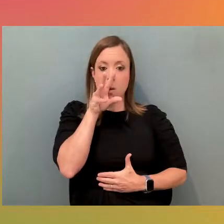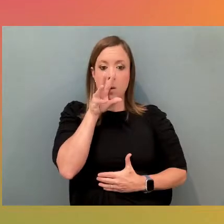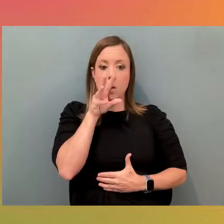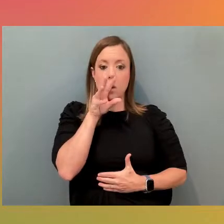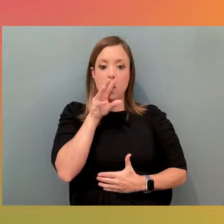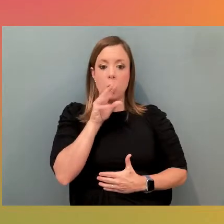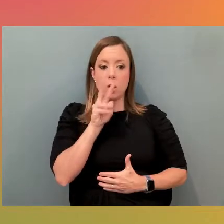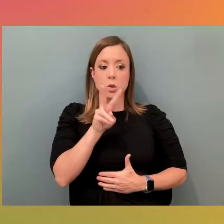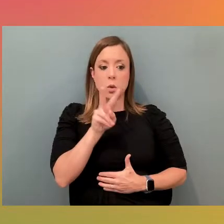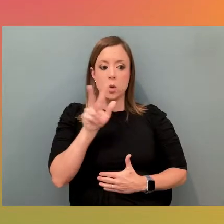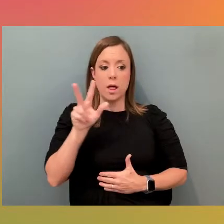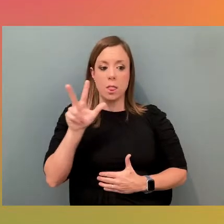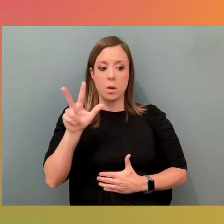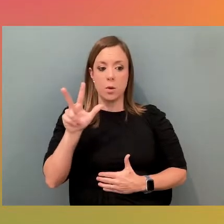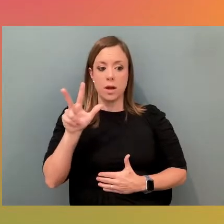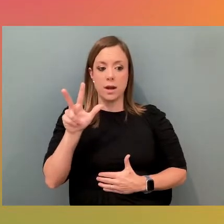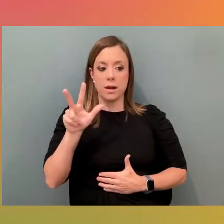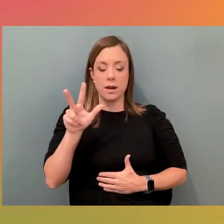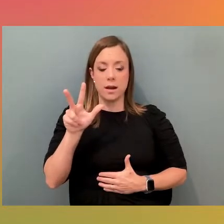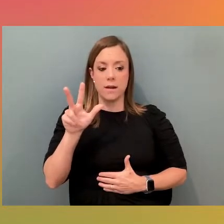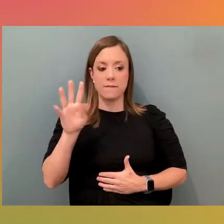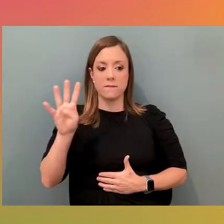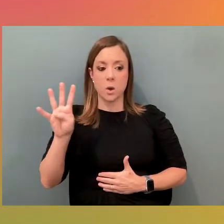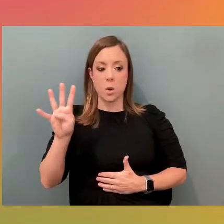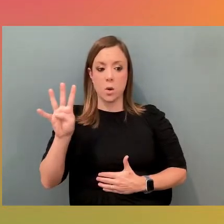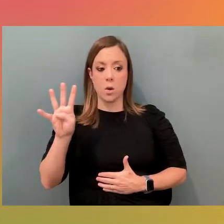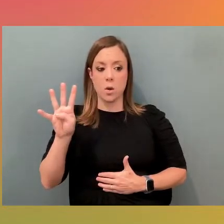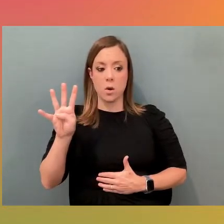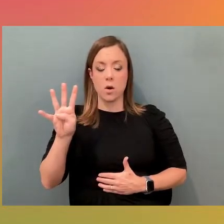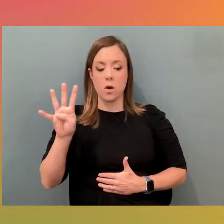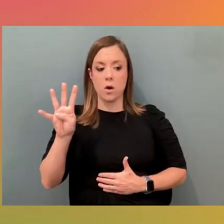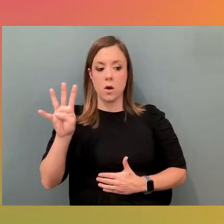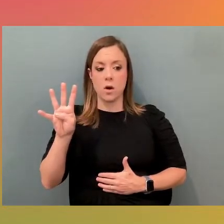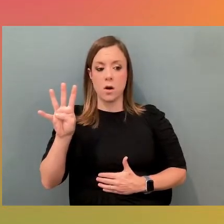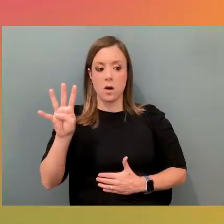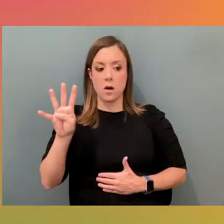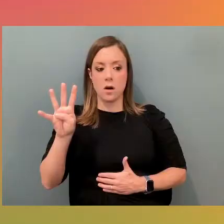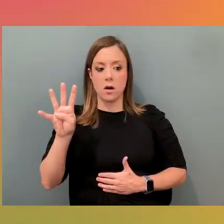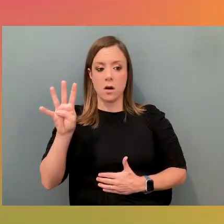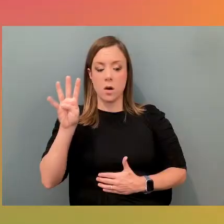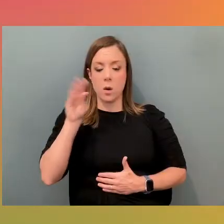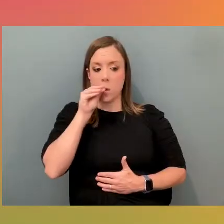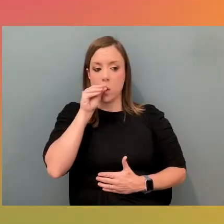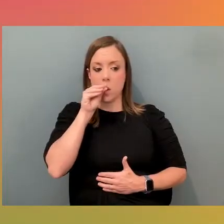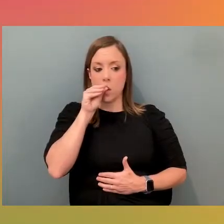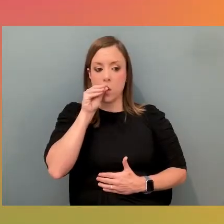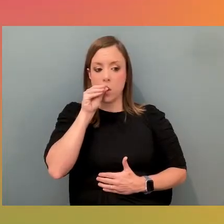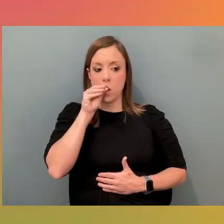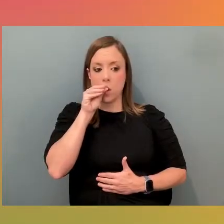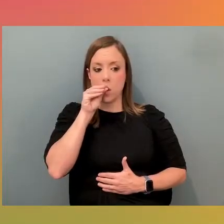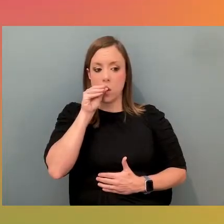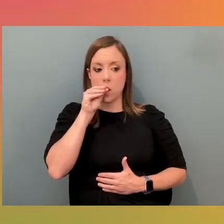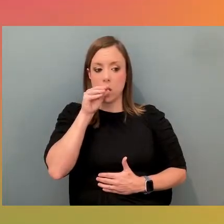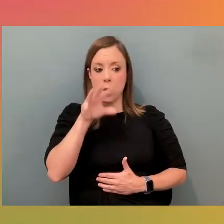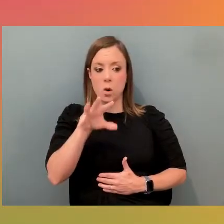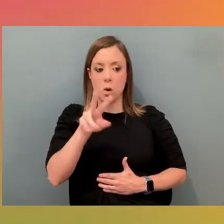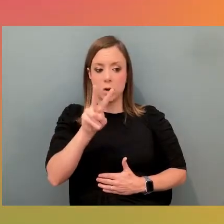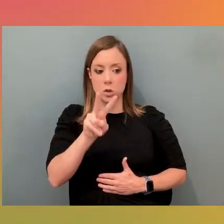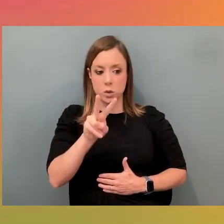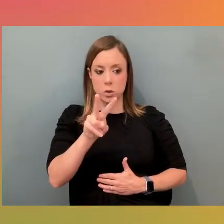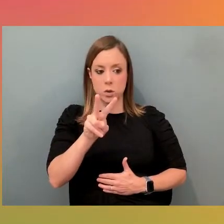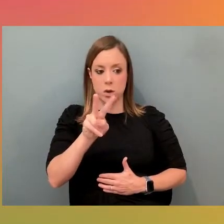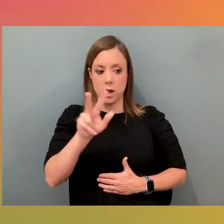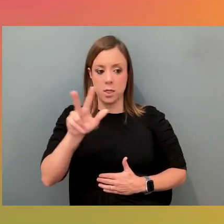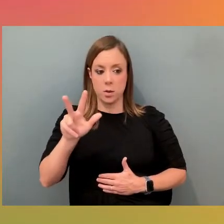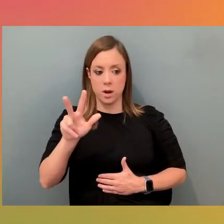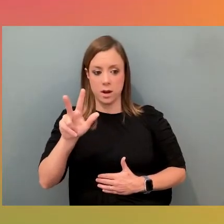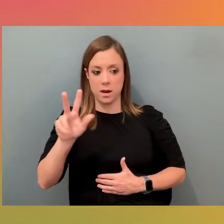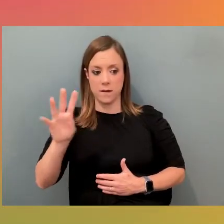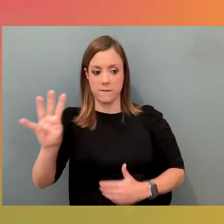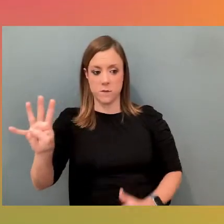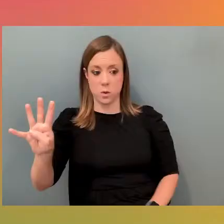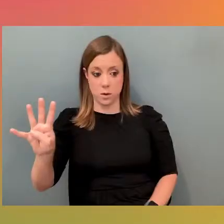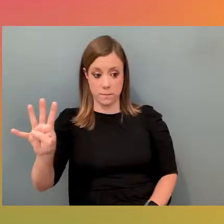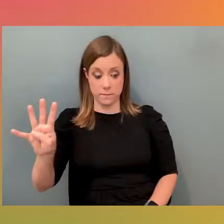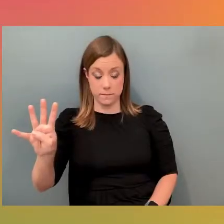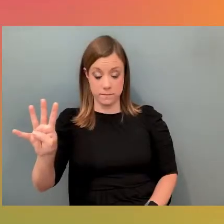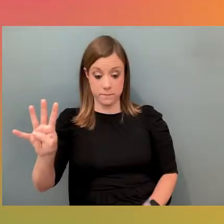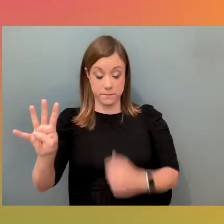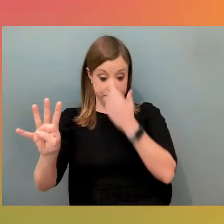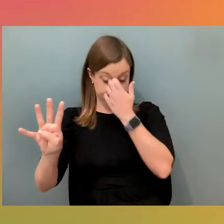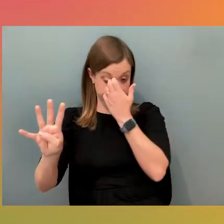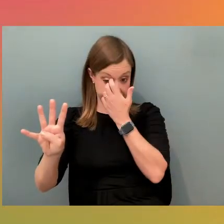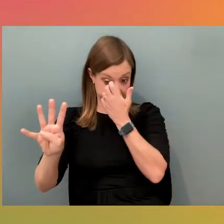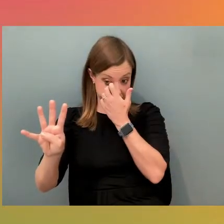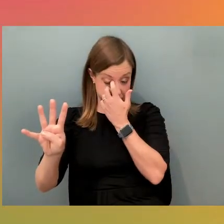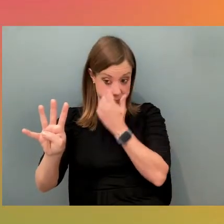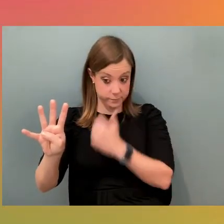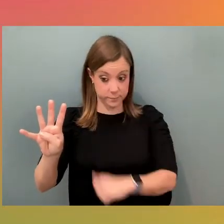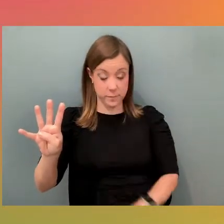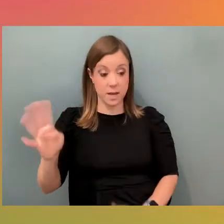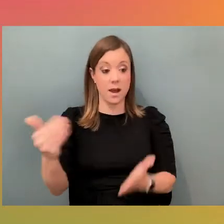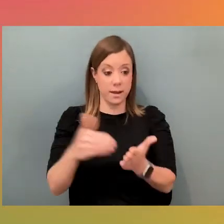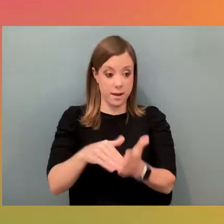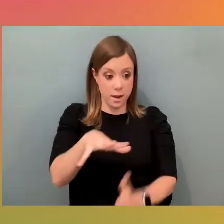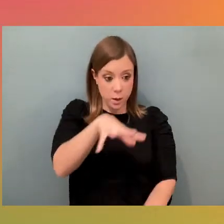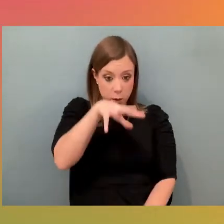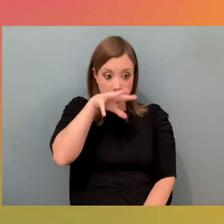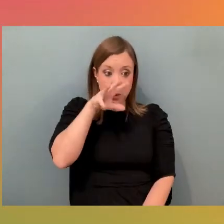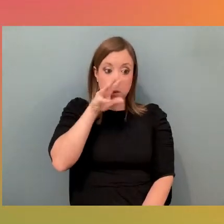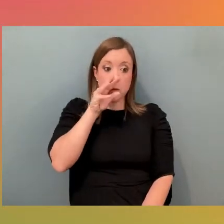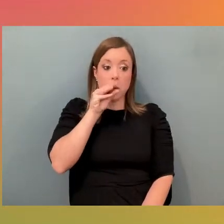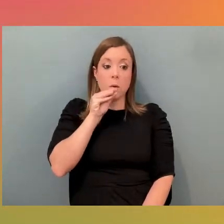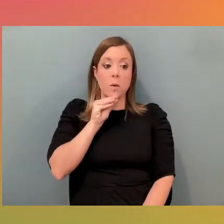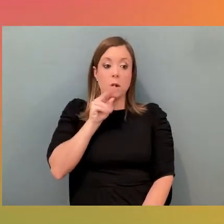AND EXHALE OUT COMPLETELY.